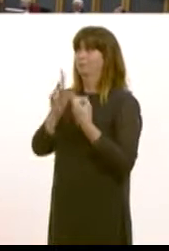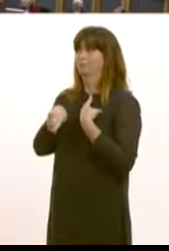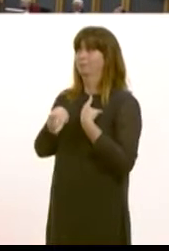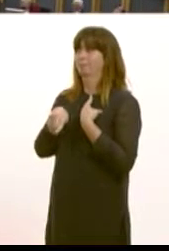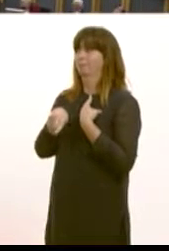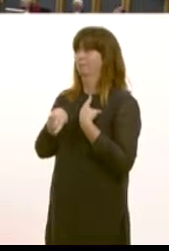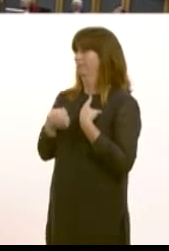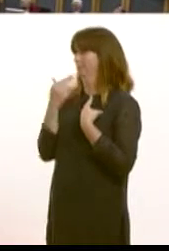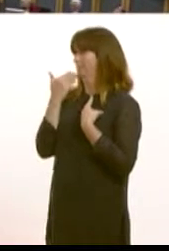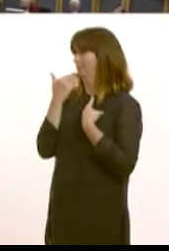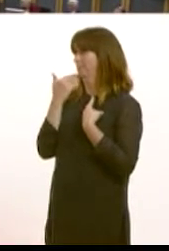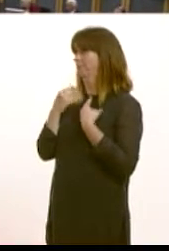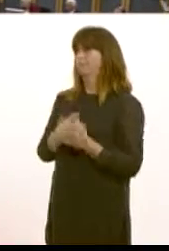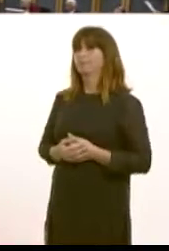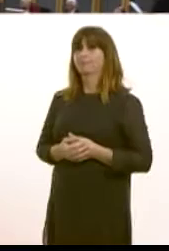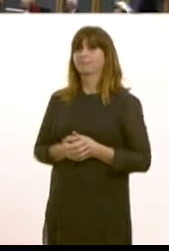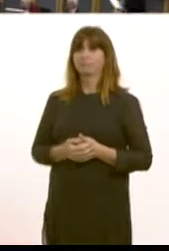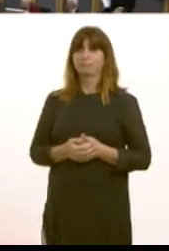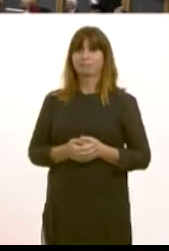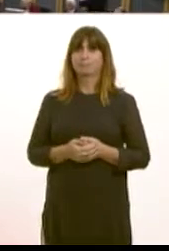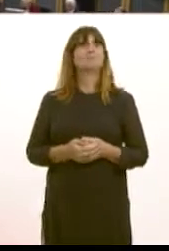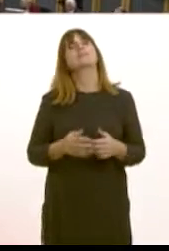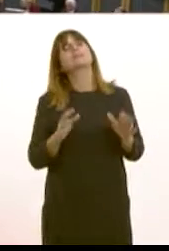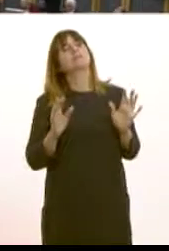Llyr Gruffydd: Well, yes, weíve discussed the south Wales metro a fair bit earlier in